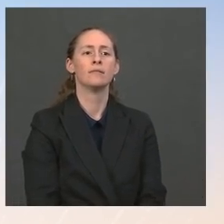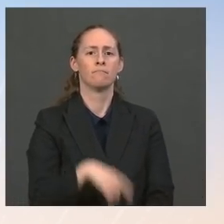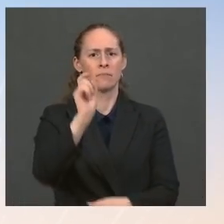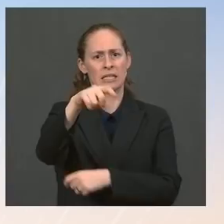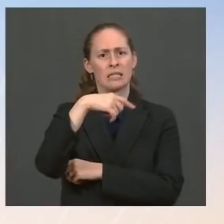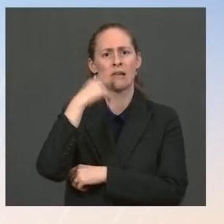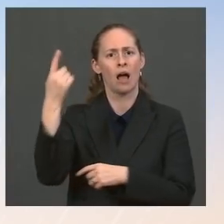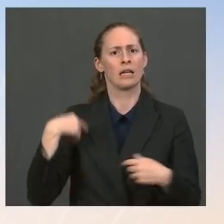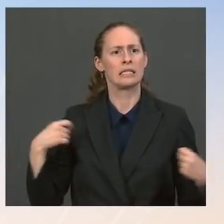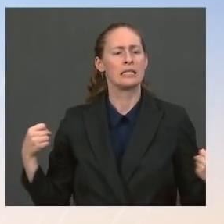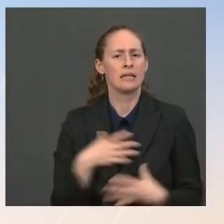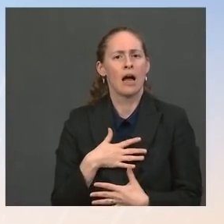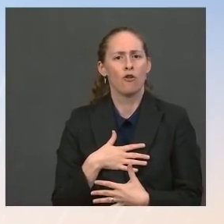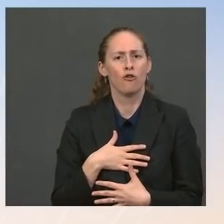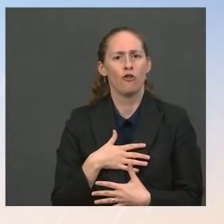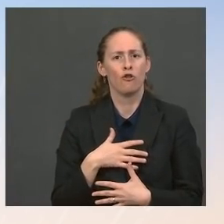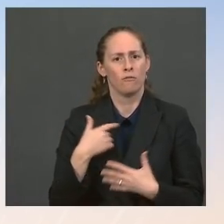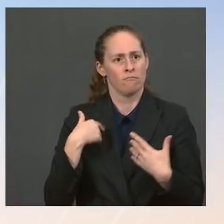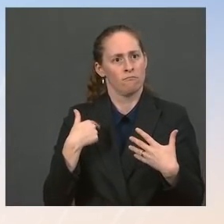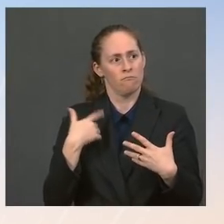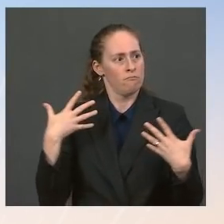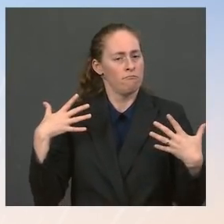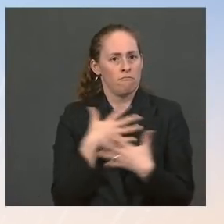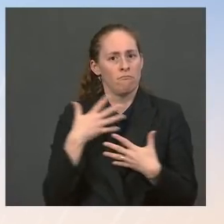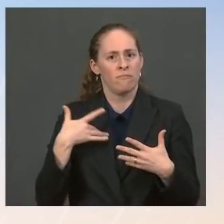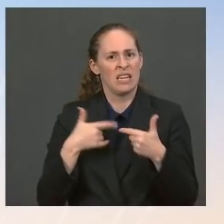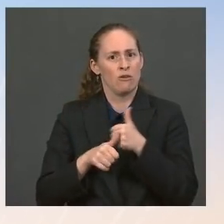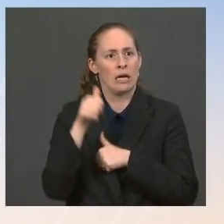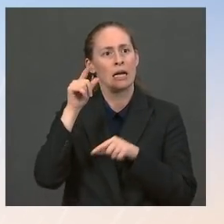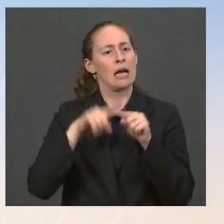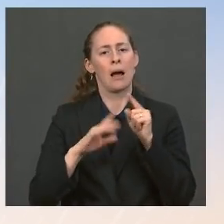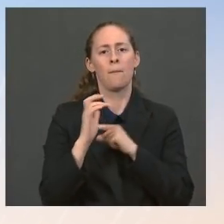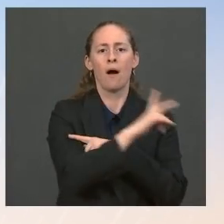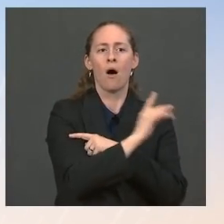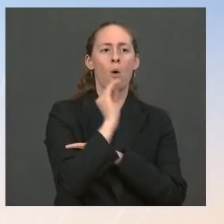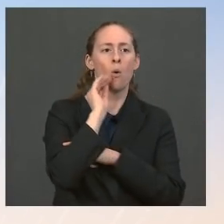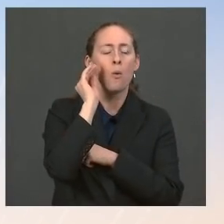Economic need, flight from generalized violence